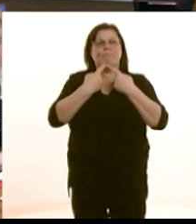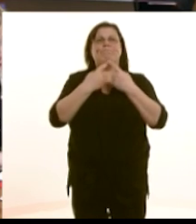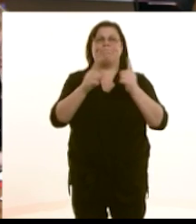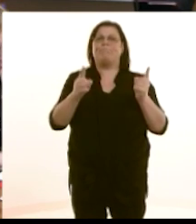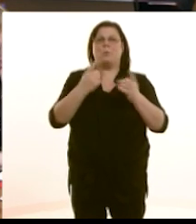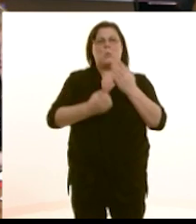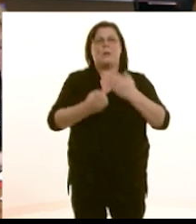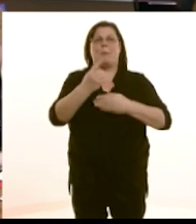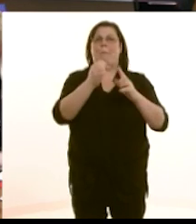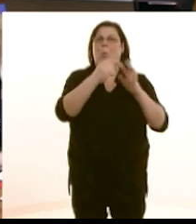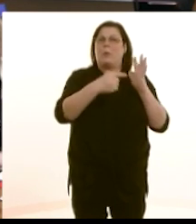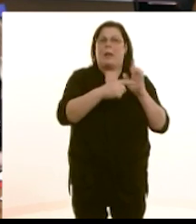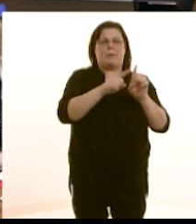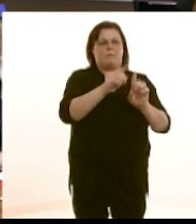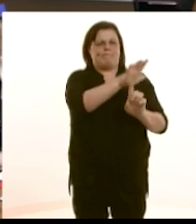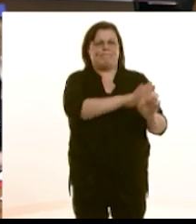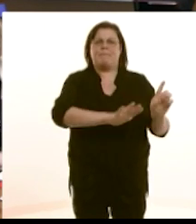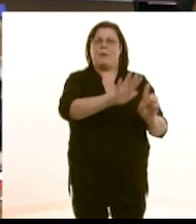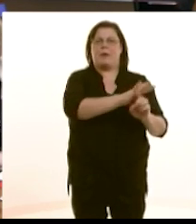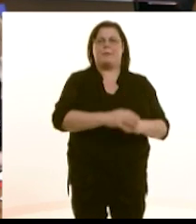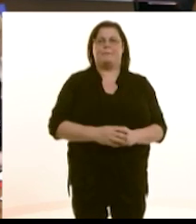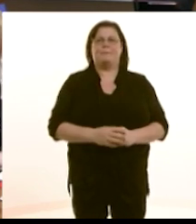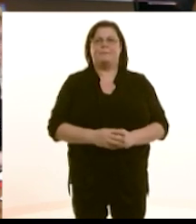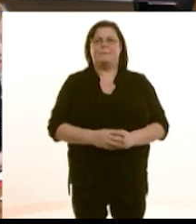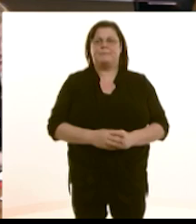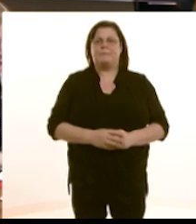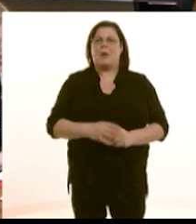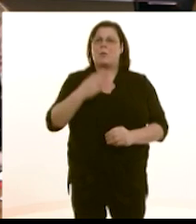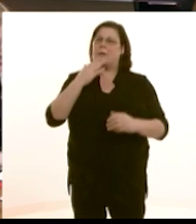and the surrounding area. Can I pay tribute to the unstinting efforts of David Rees, the